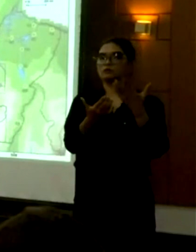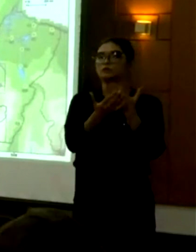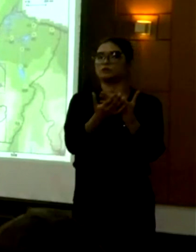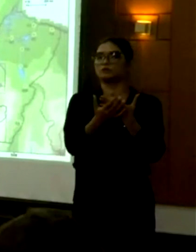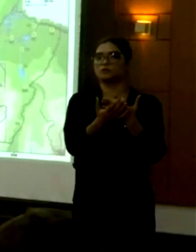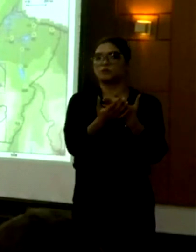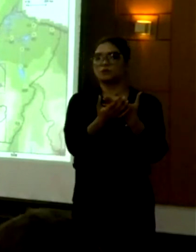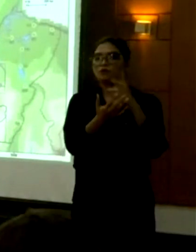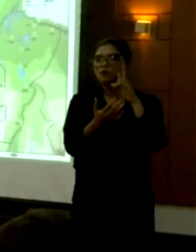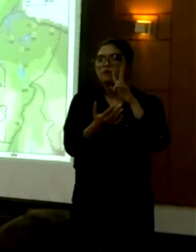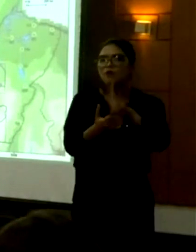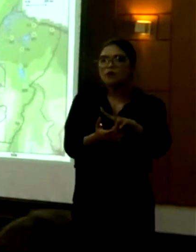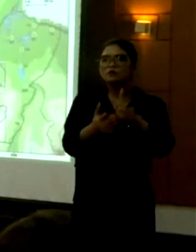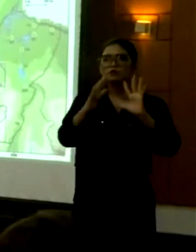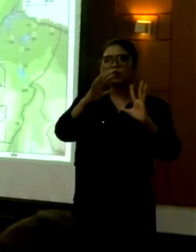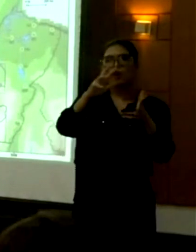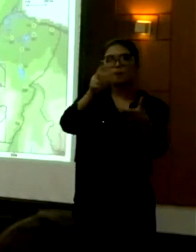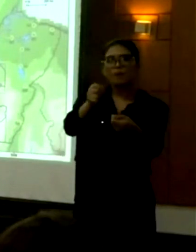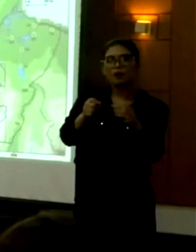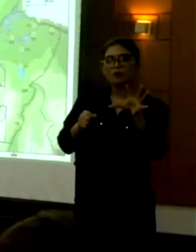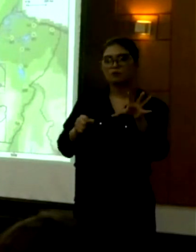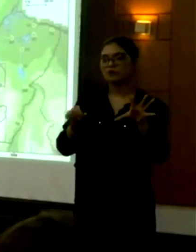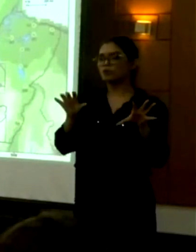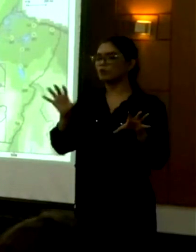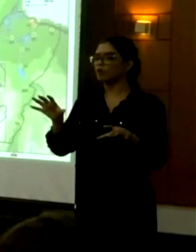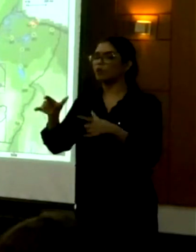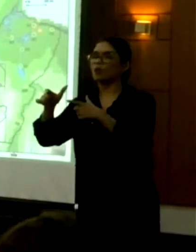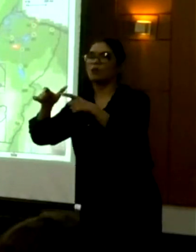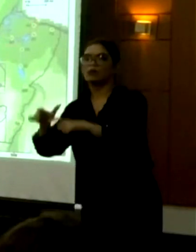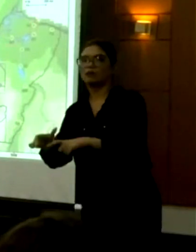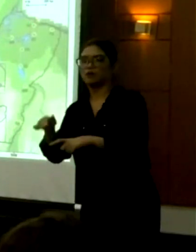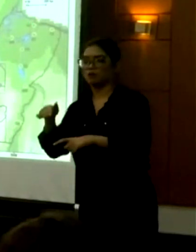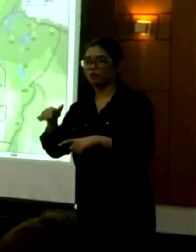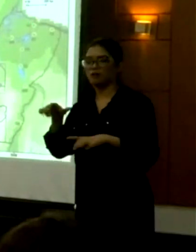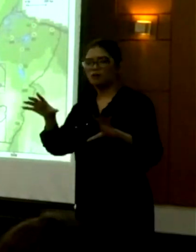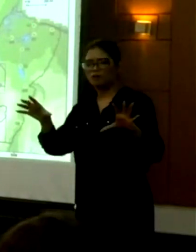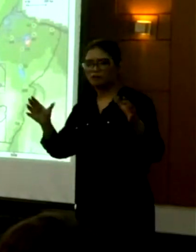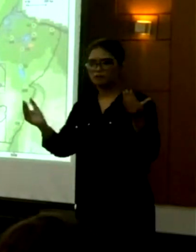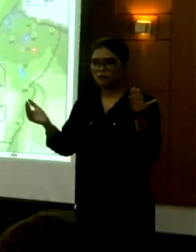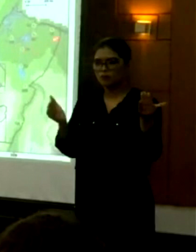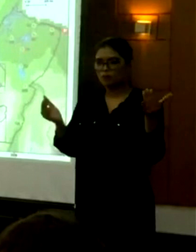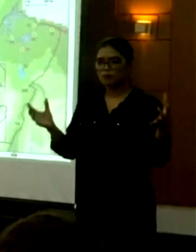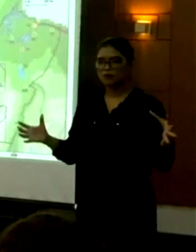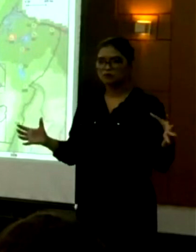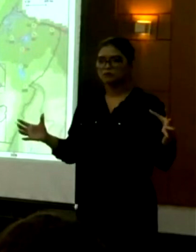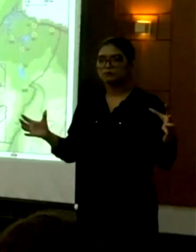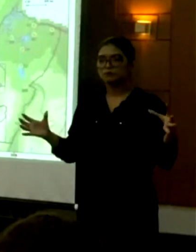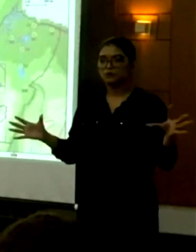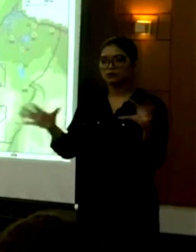processes , then the result is more interesting So, this result we will analyze for some